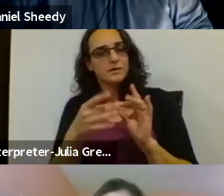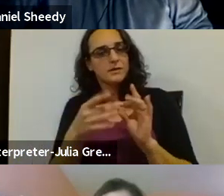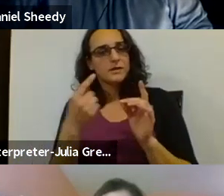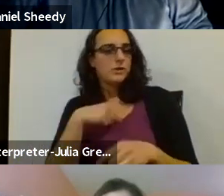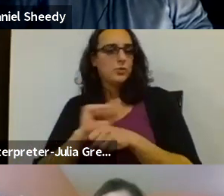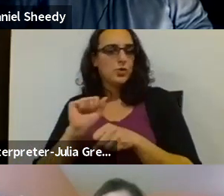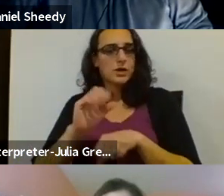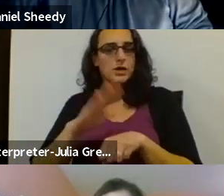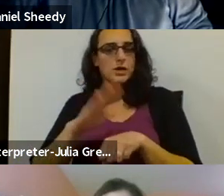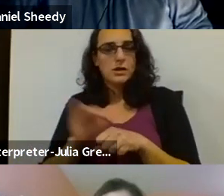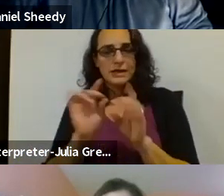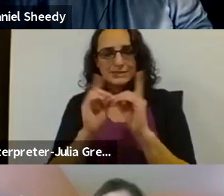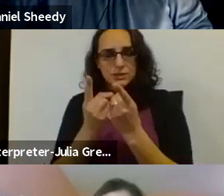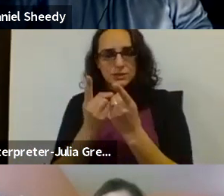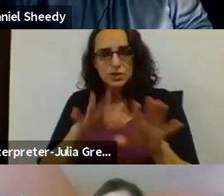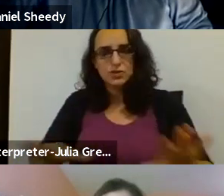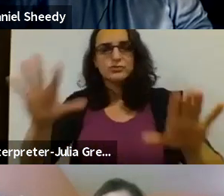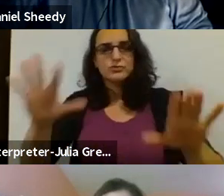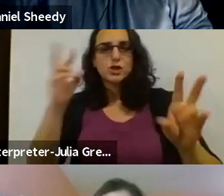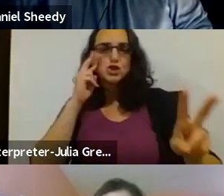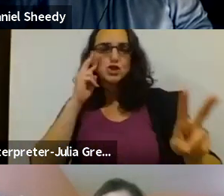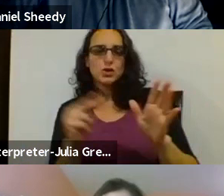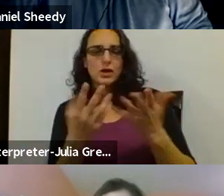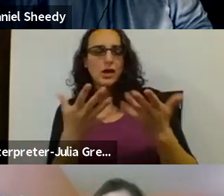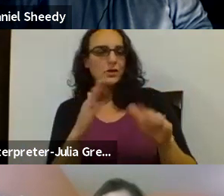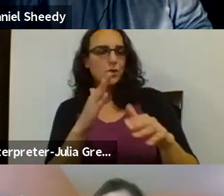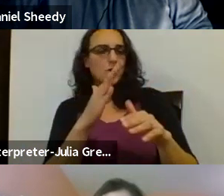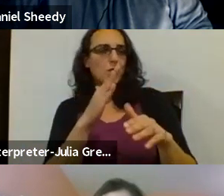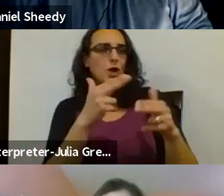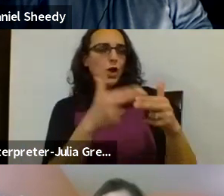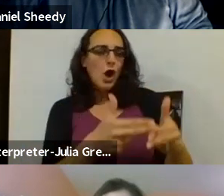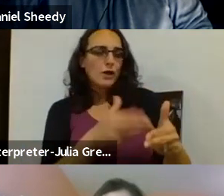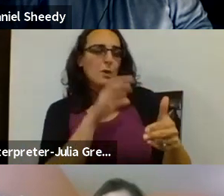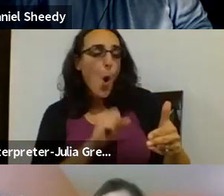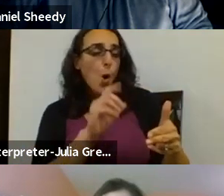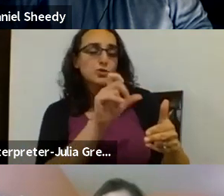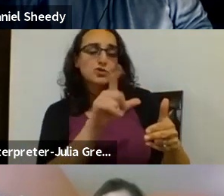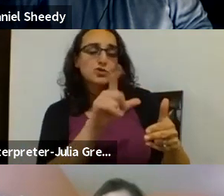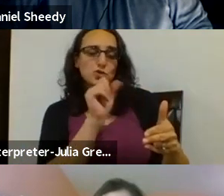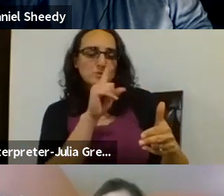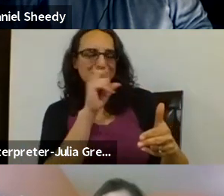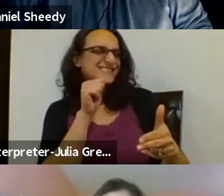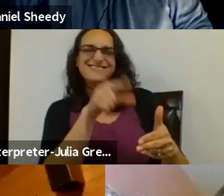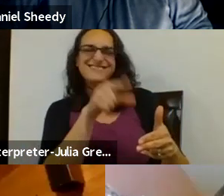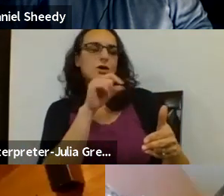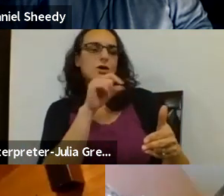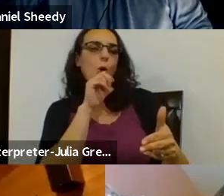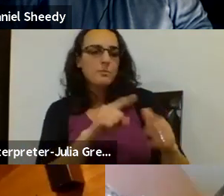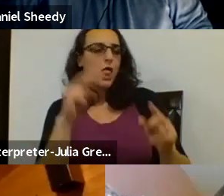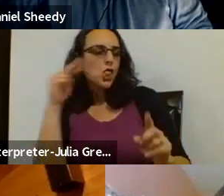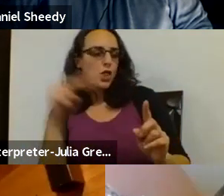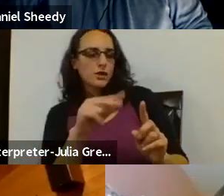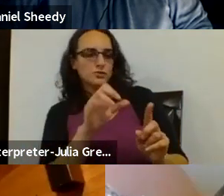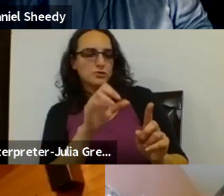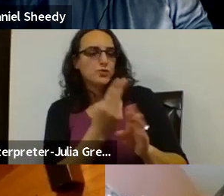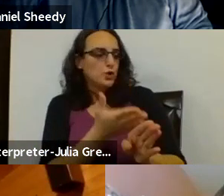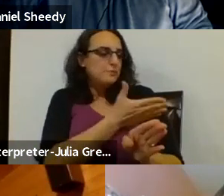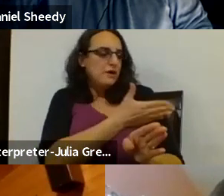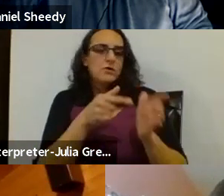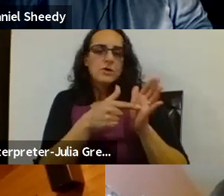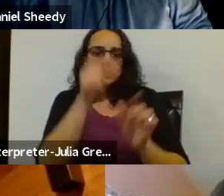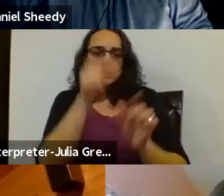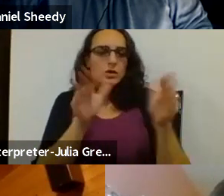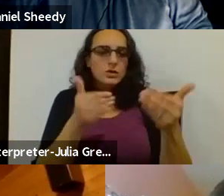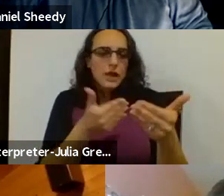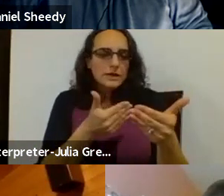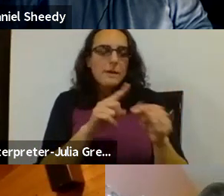Christina Scilingo: As a district is sort of looking at, I don't want to call them old tools because they're not really that old but looking at tools that we've used before, like Google Classroom, but using them in this new way.